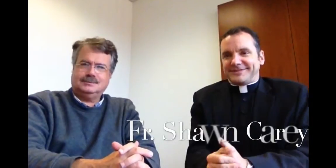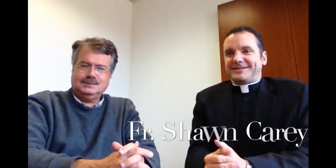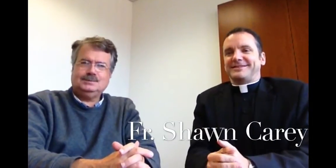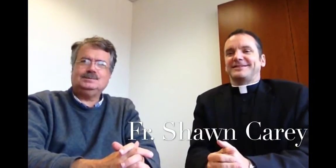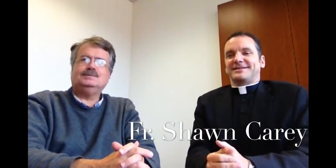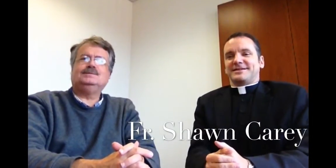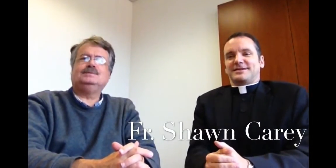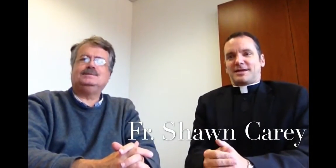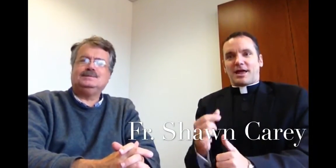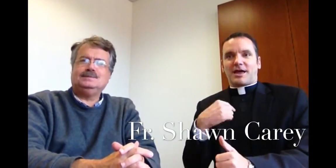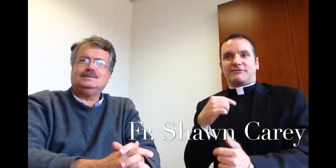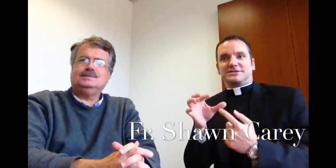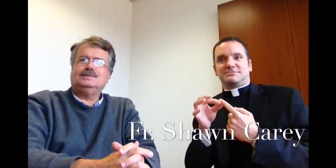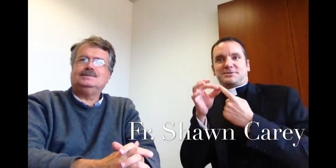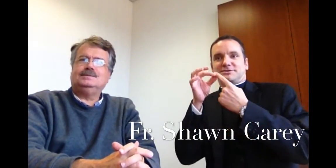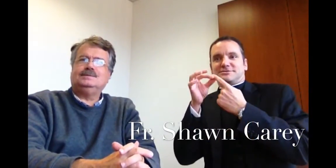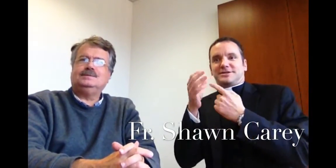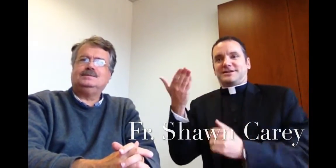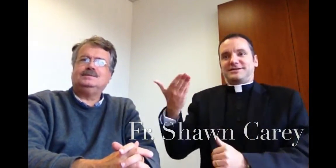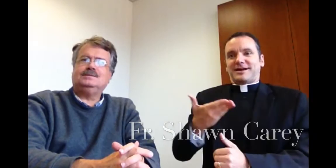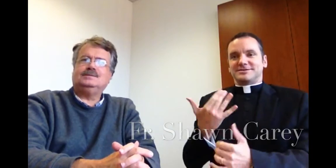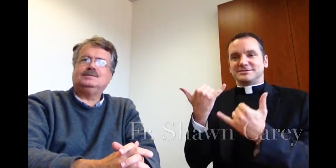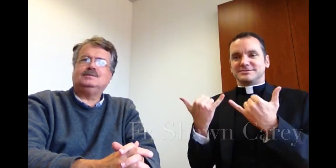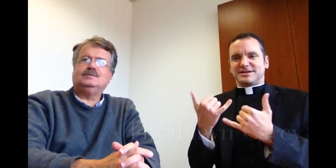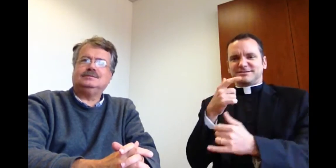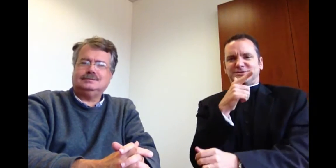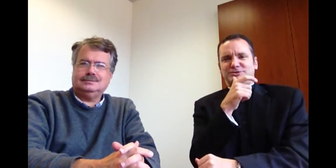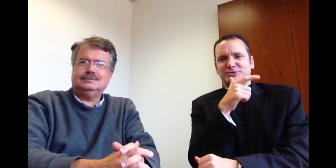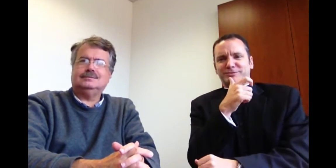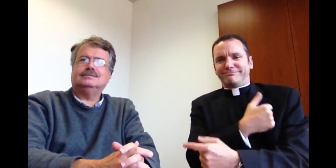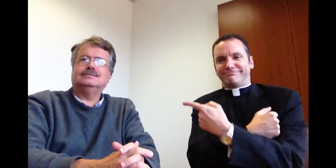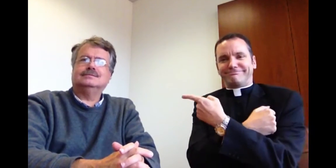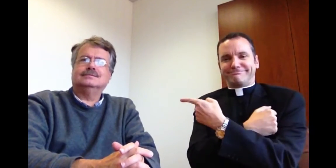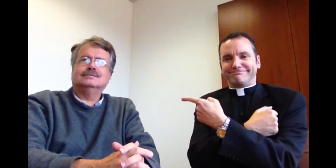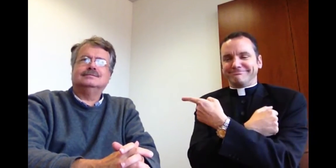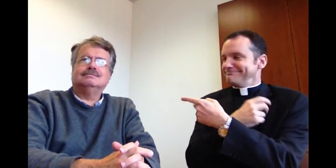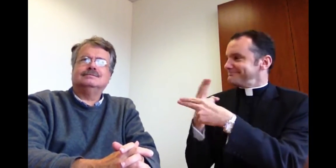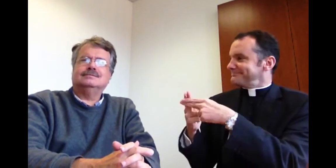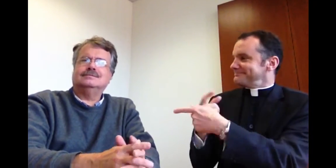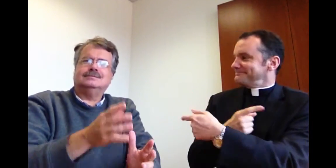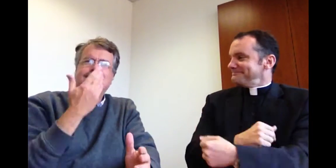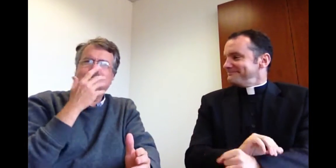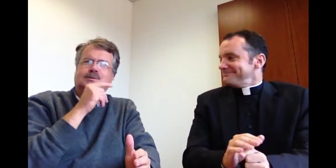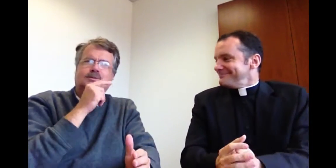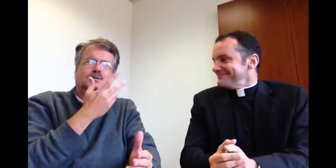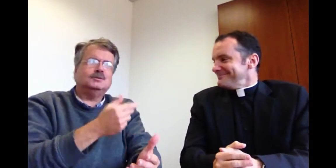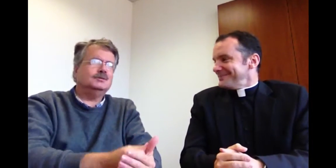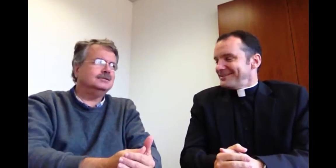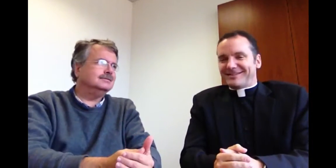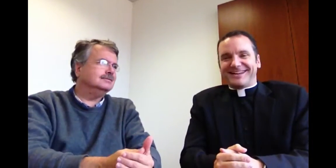Greetings! we have a special guest today. Who is that! What is your name?! I don't know who?